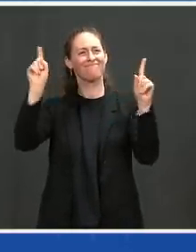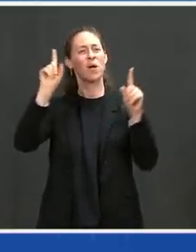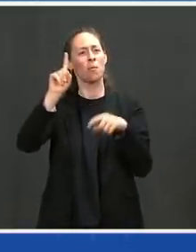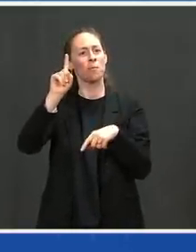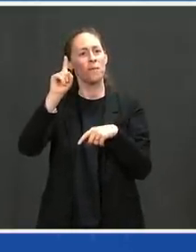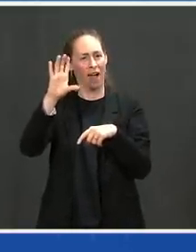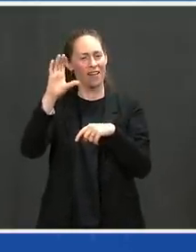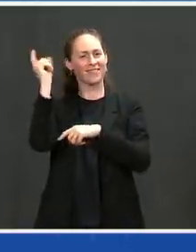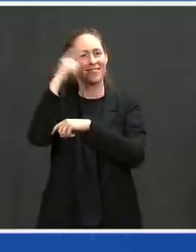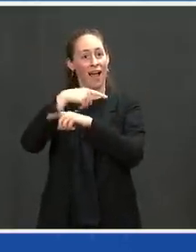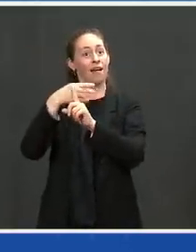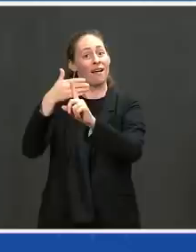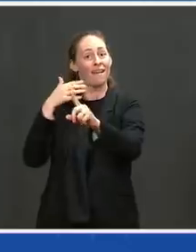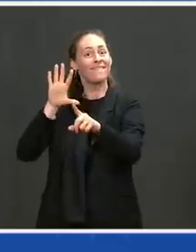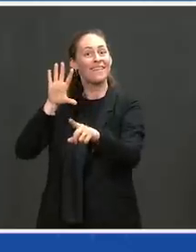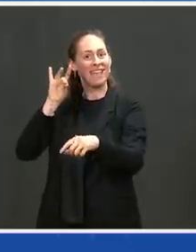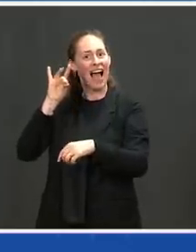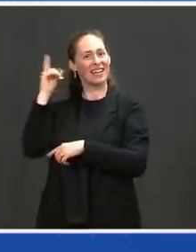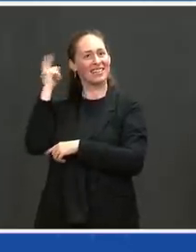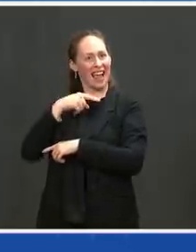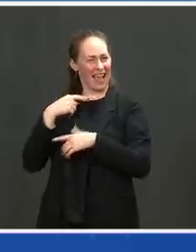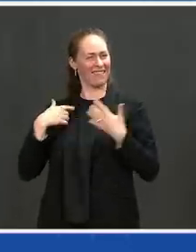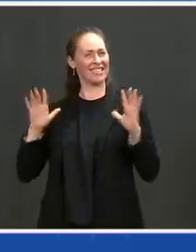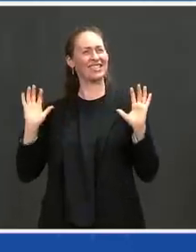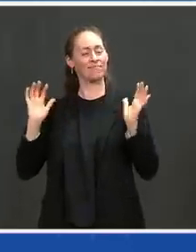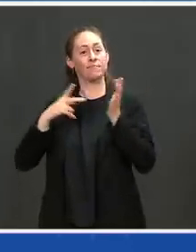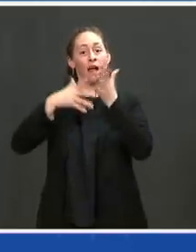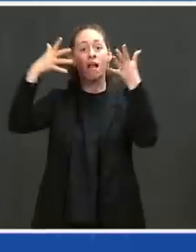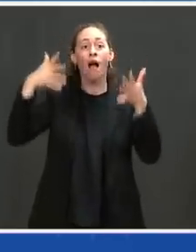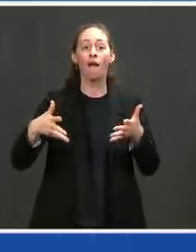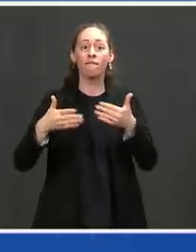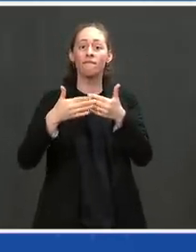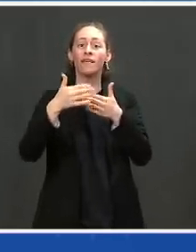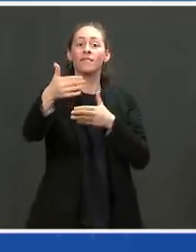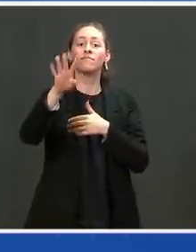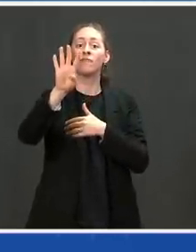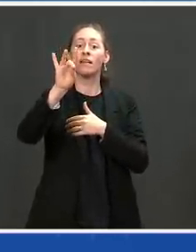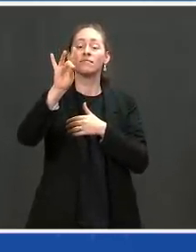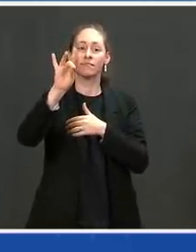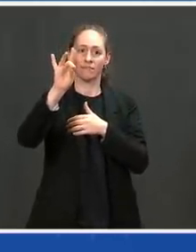42 days ahead of schedule. Now, today, I'm setting a second goal, and that is: